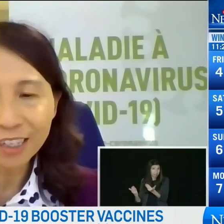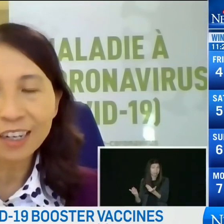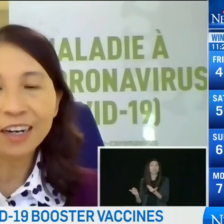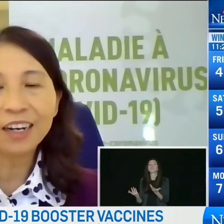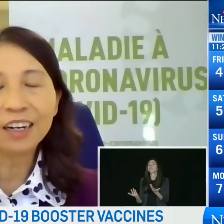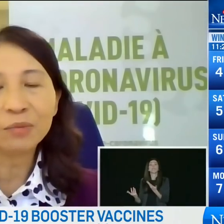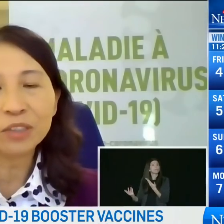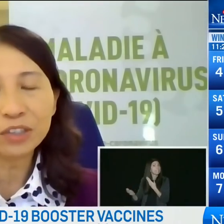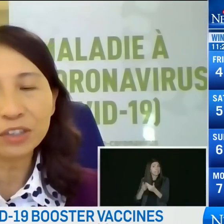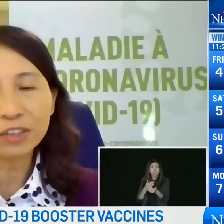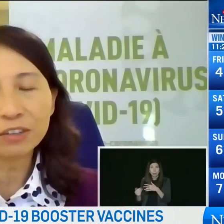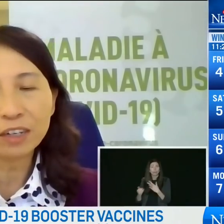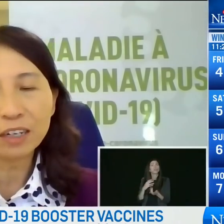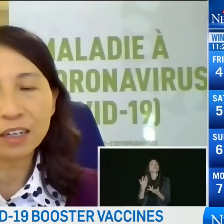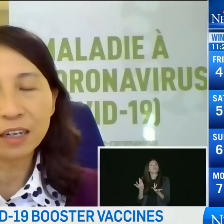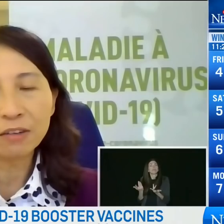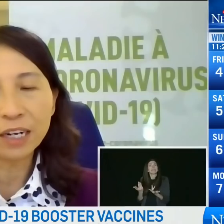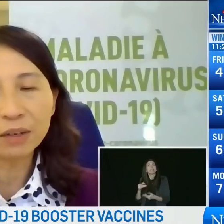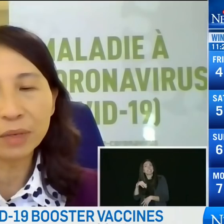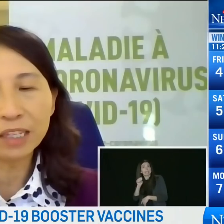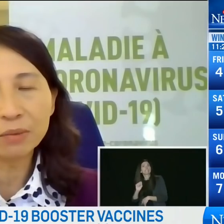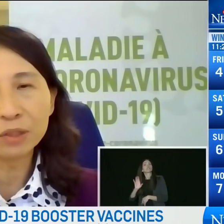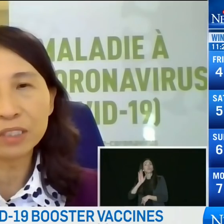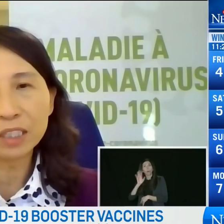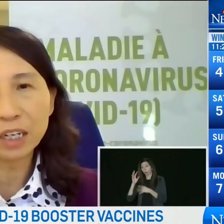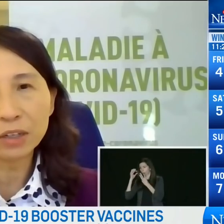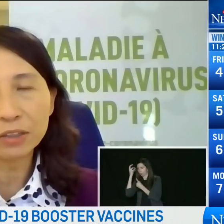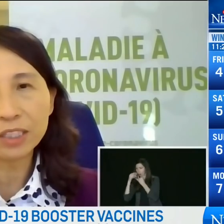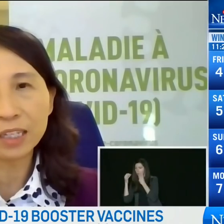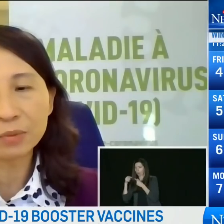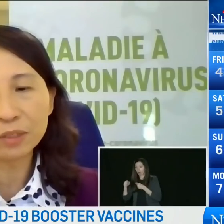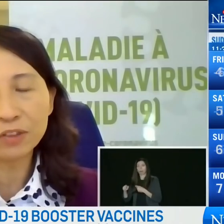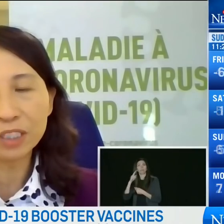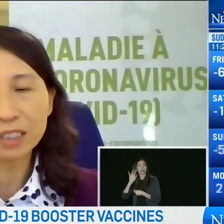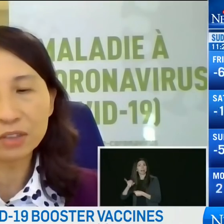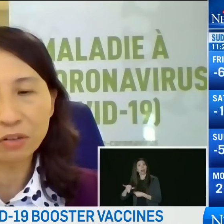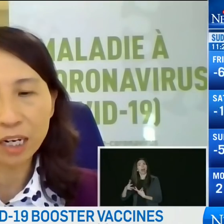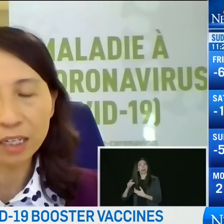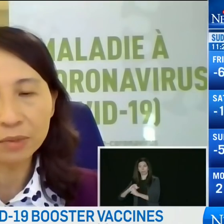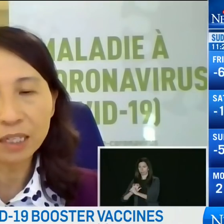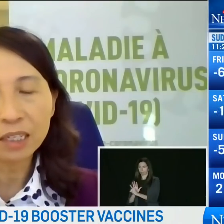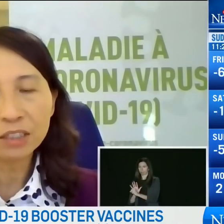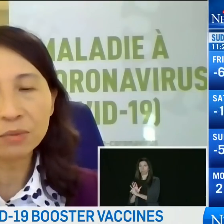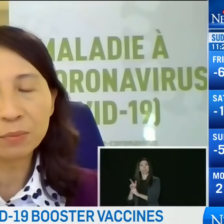RECOMMENDATIONS WERE GOING TO COME OUT ANYWAYS THIS WEEK.